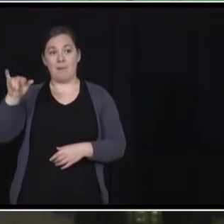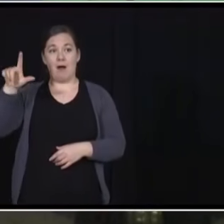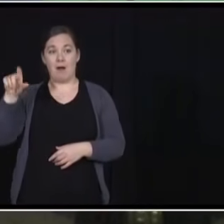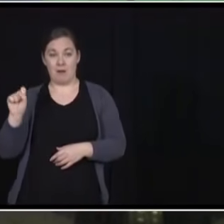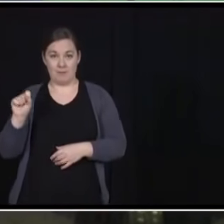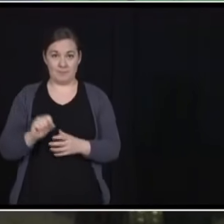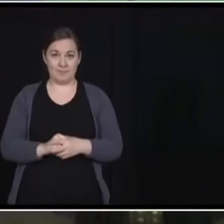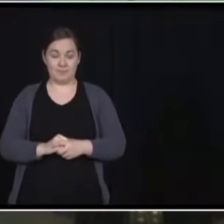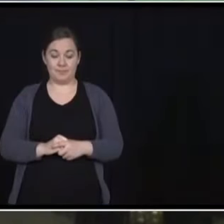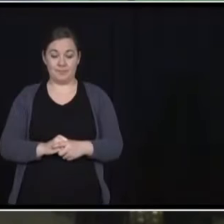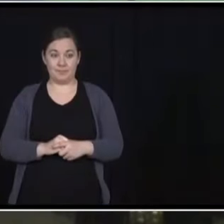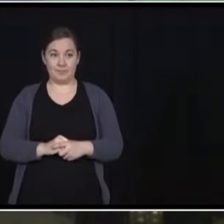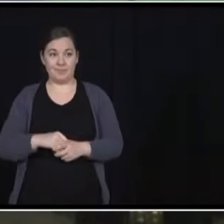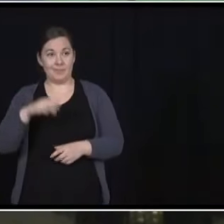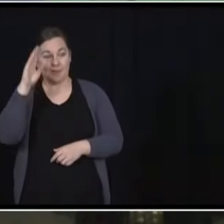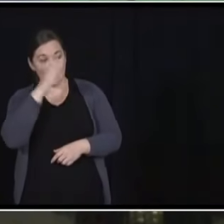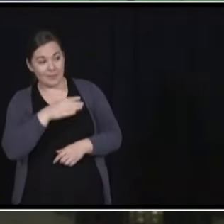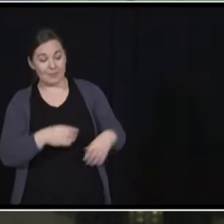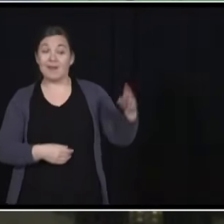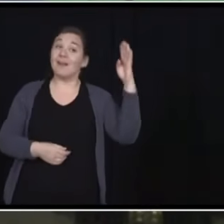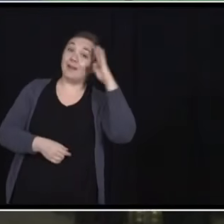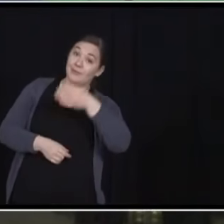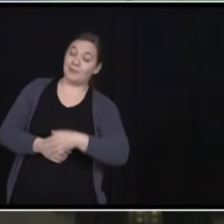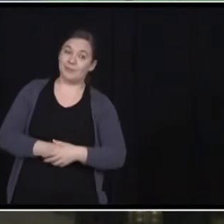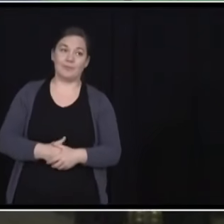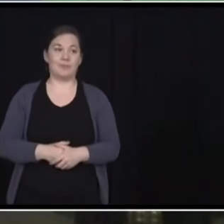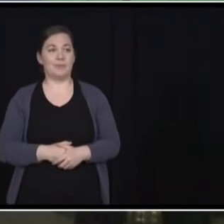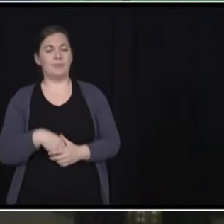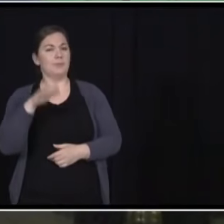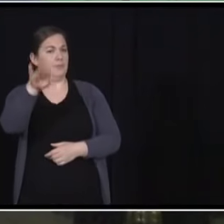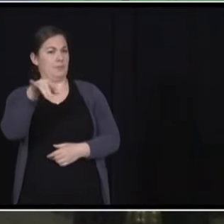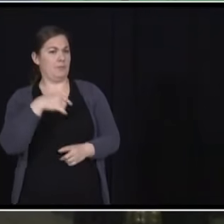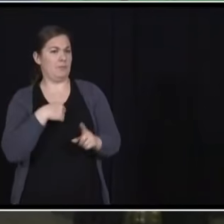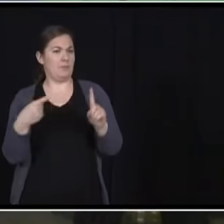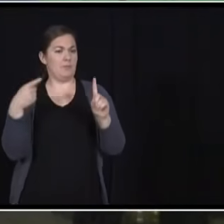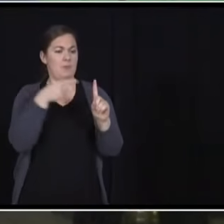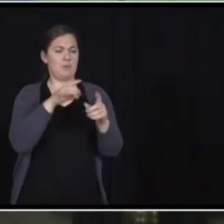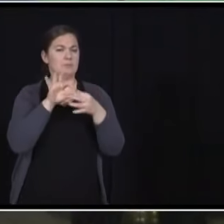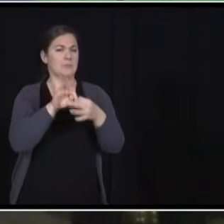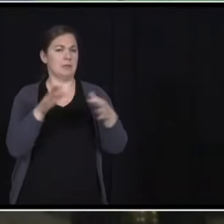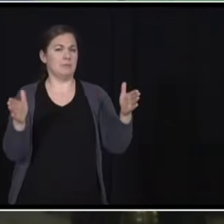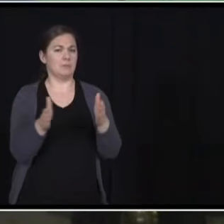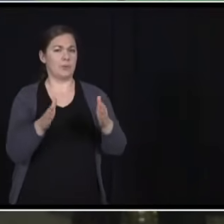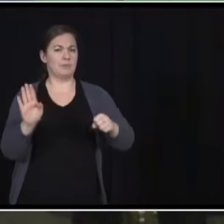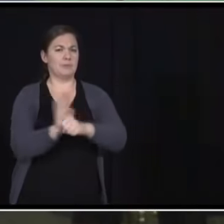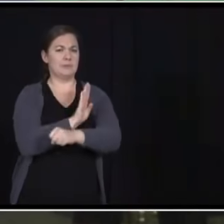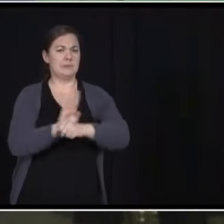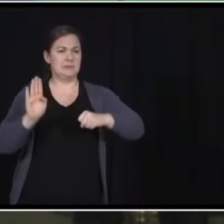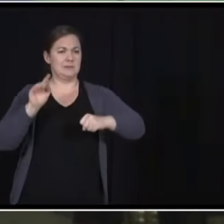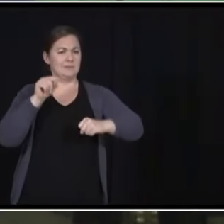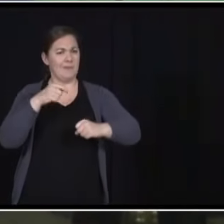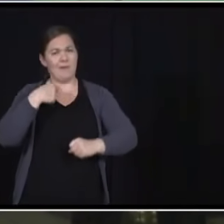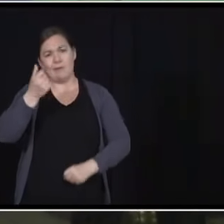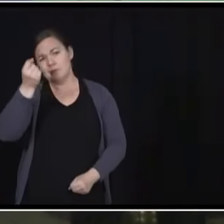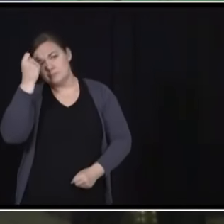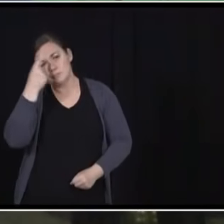finds themselves in, but we have to follow all of these rules and make sure we continue to hold them throughout this lockdown period.